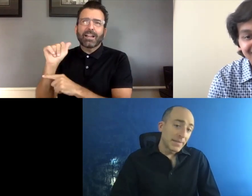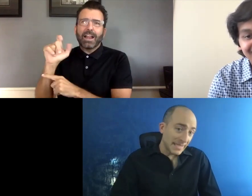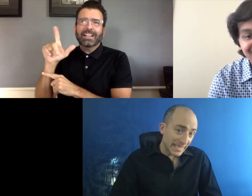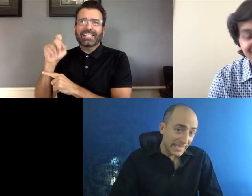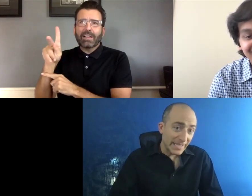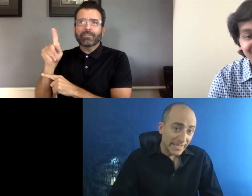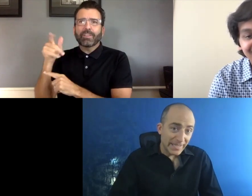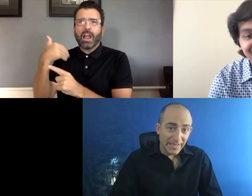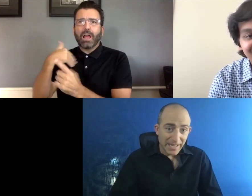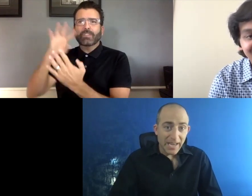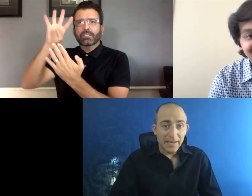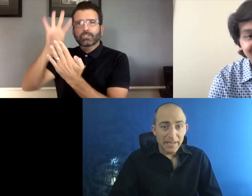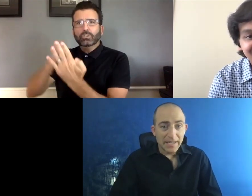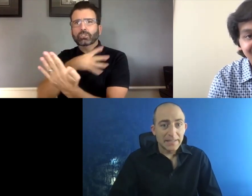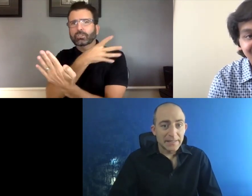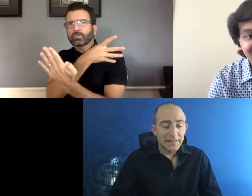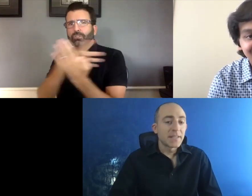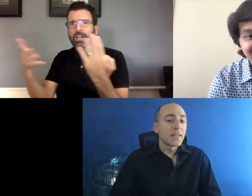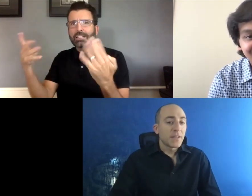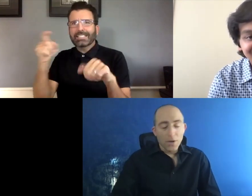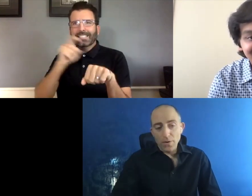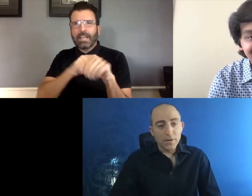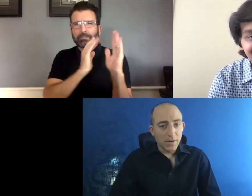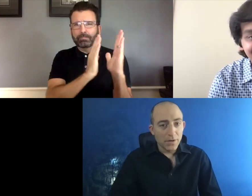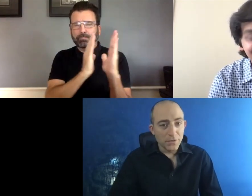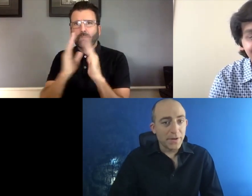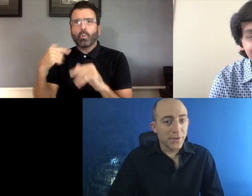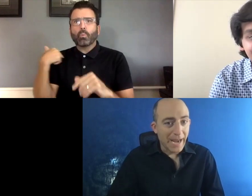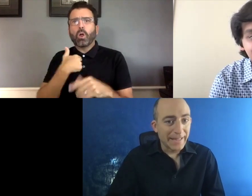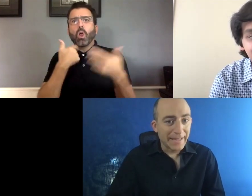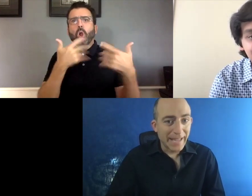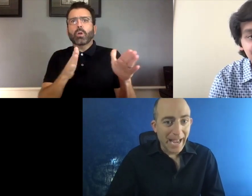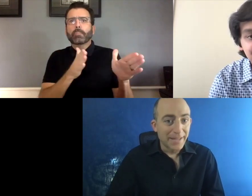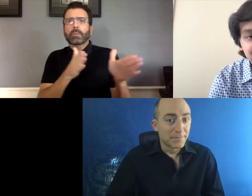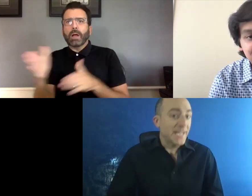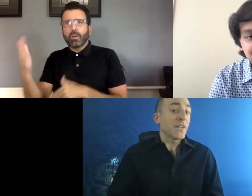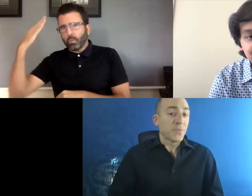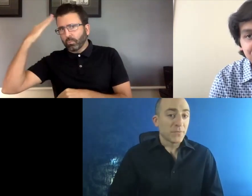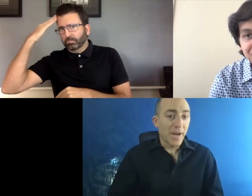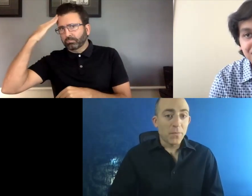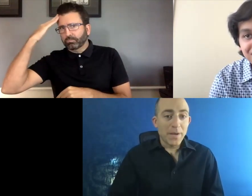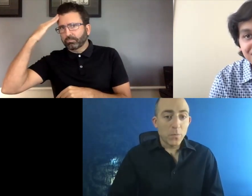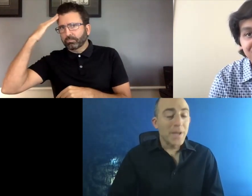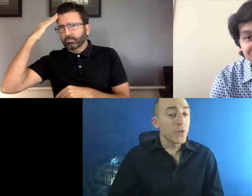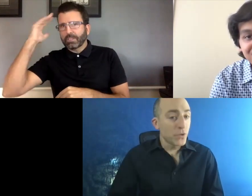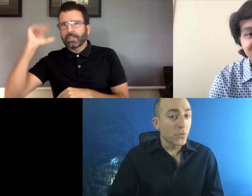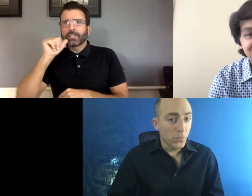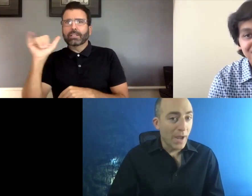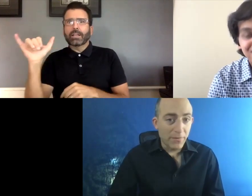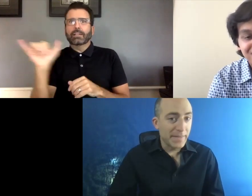the key, again is, you know, our director Alek had a schedule, right. We knew everything we